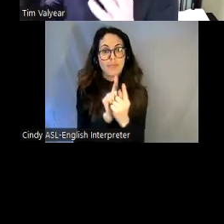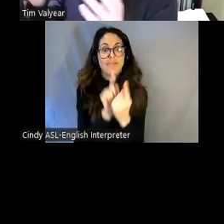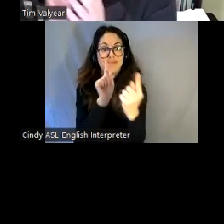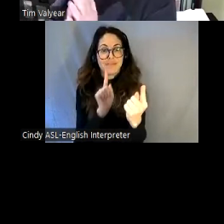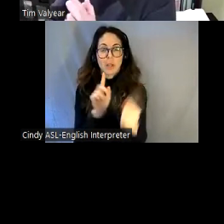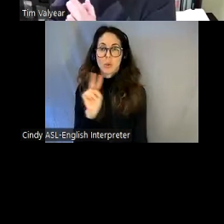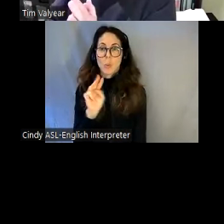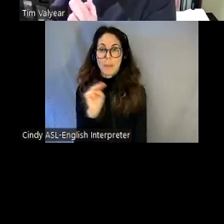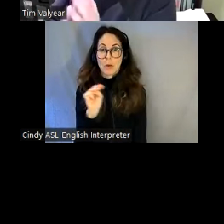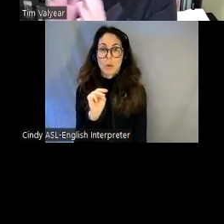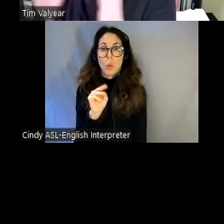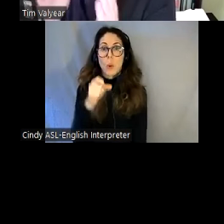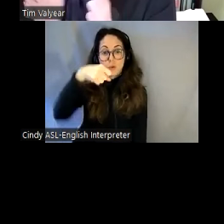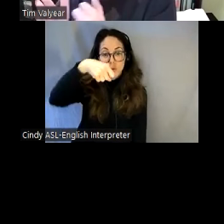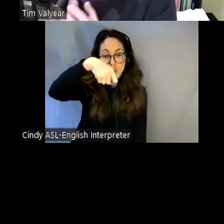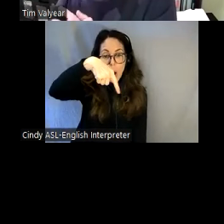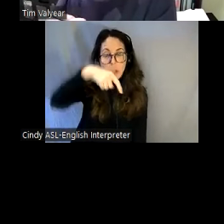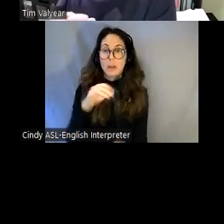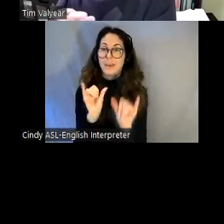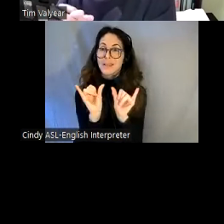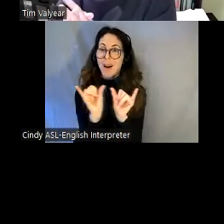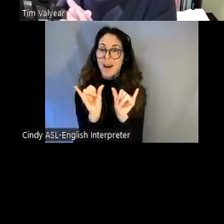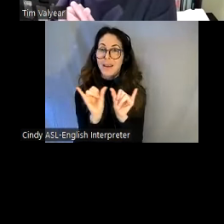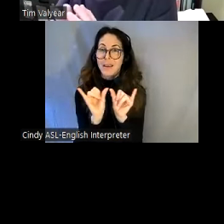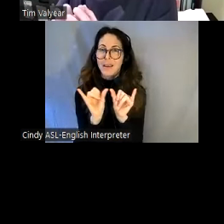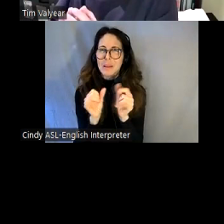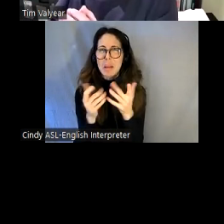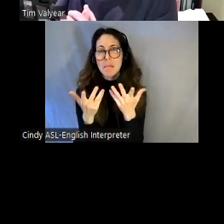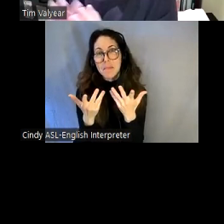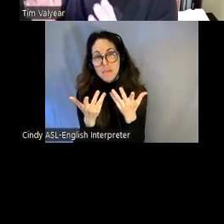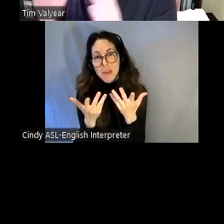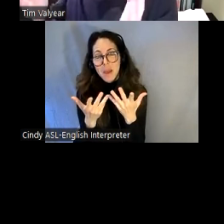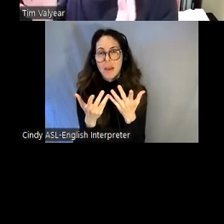ears, skin. There's type A and B. It spreads very easily.